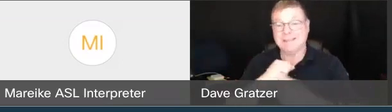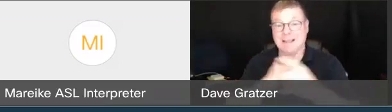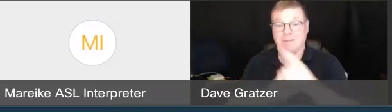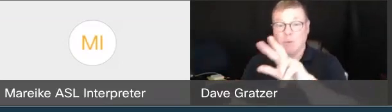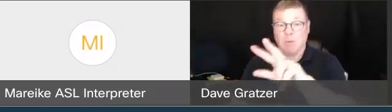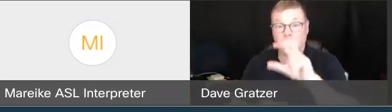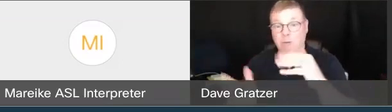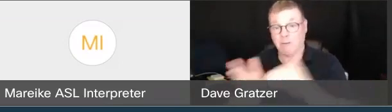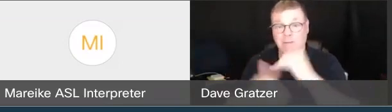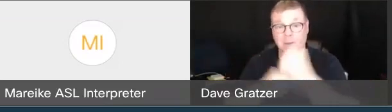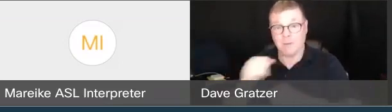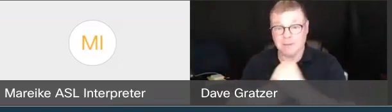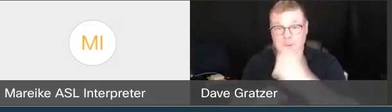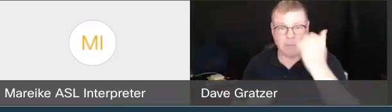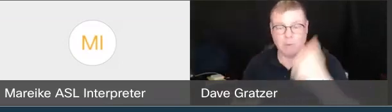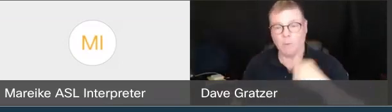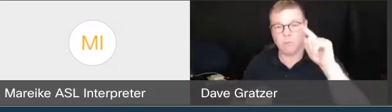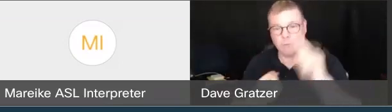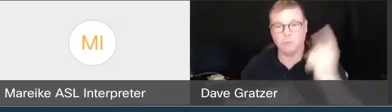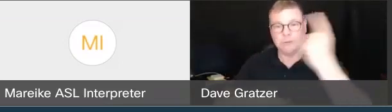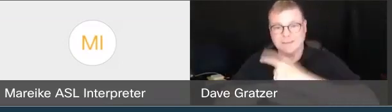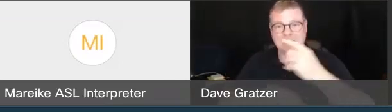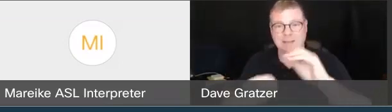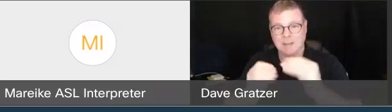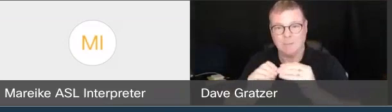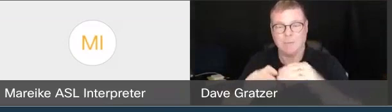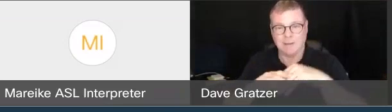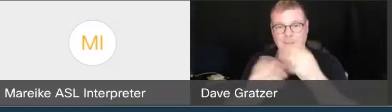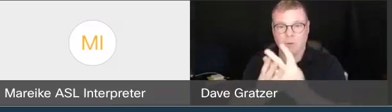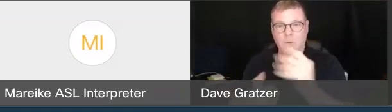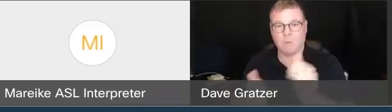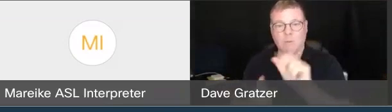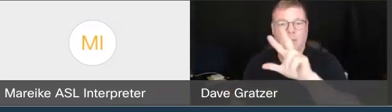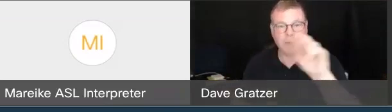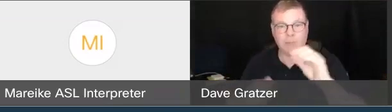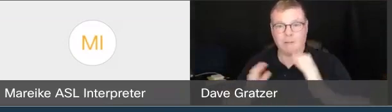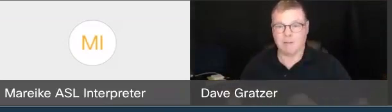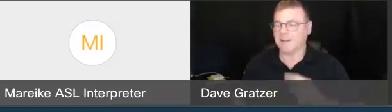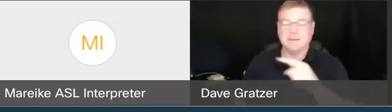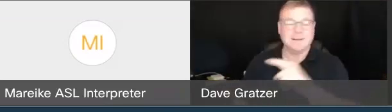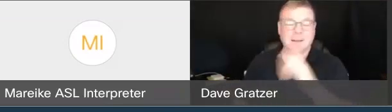year. Cause we reduced jail days among these 30 clients they don't necessarily see that money. So